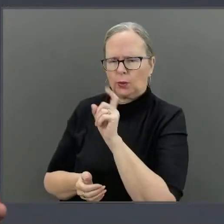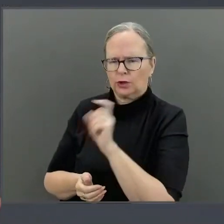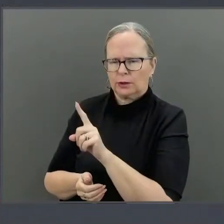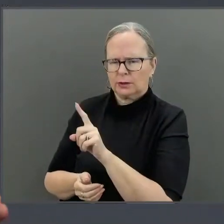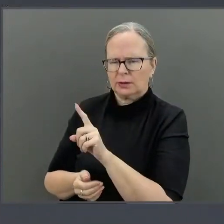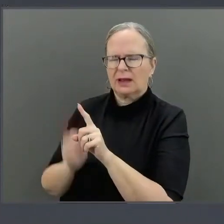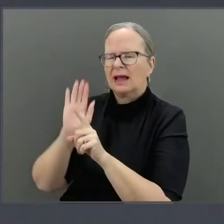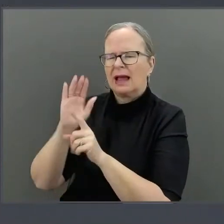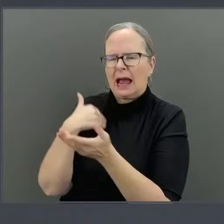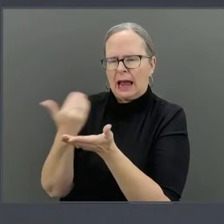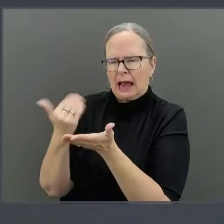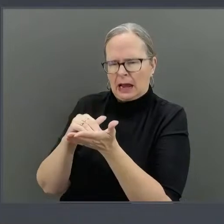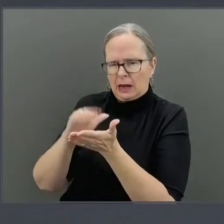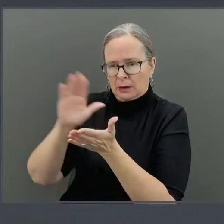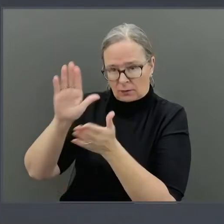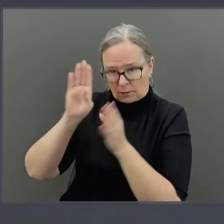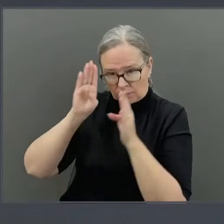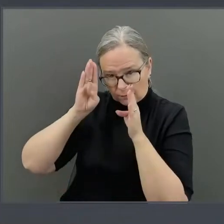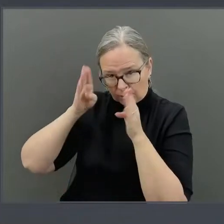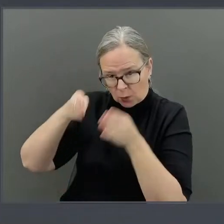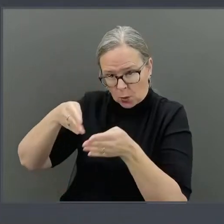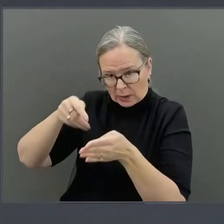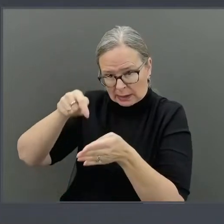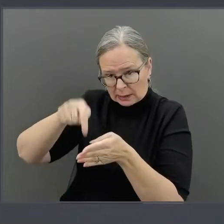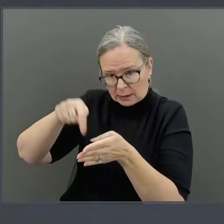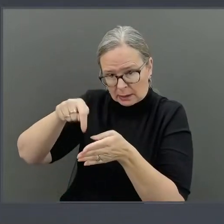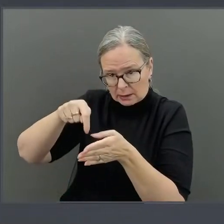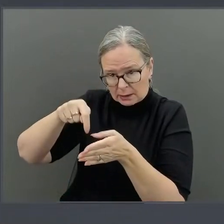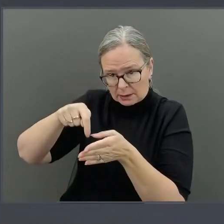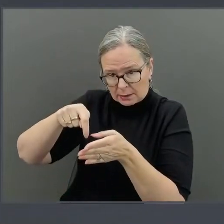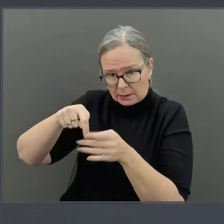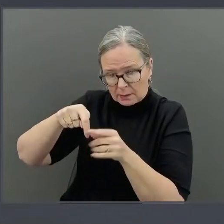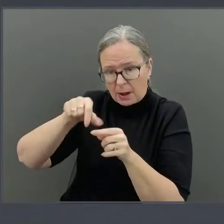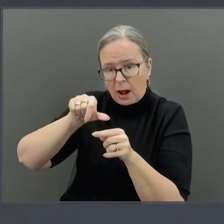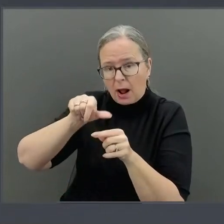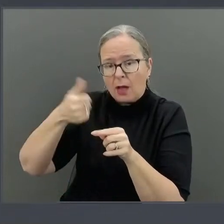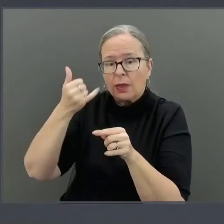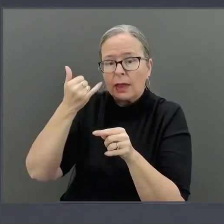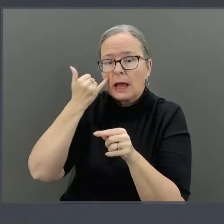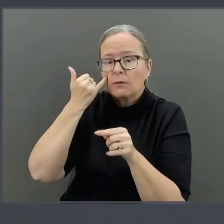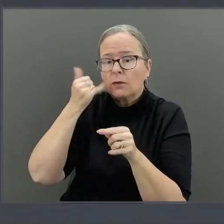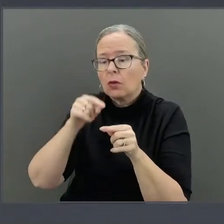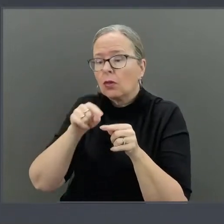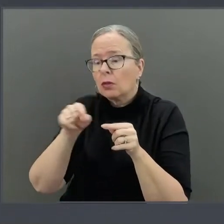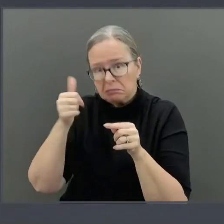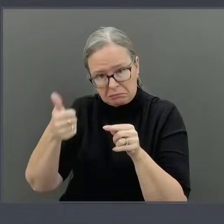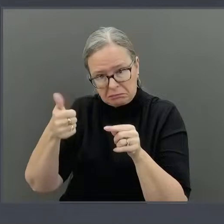so as I talked about before our focus is to get the five hotpots that we've identified fixed as